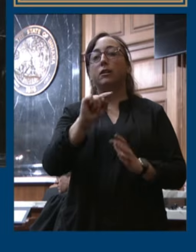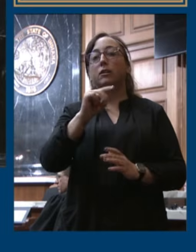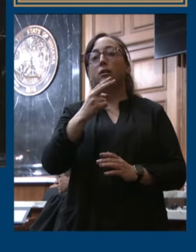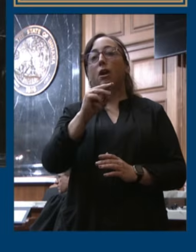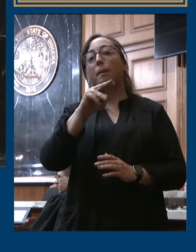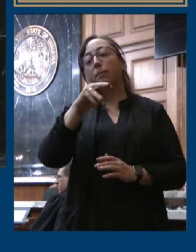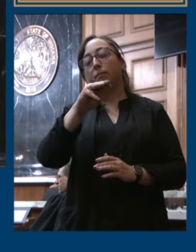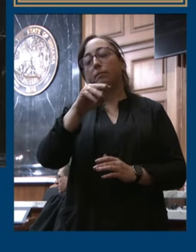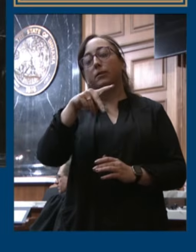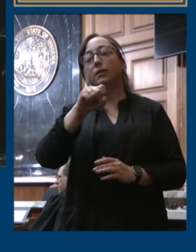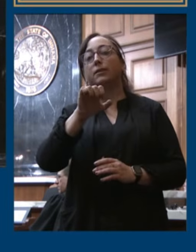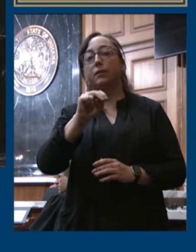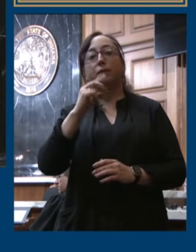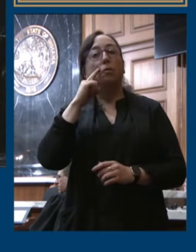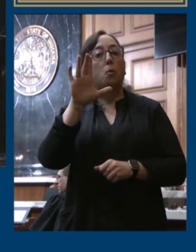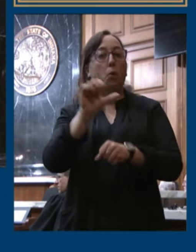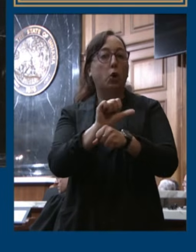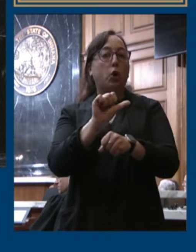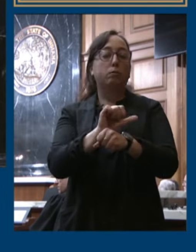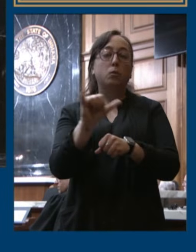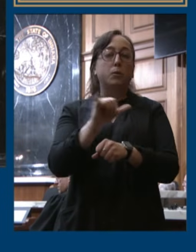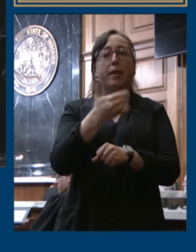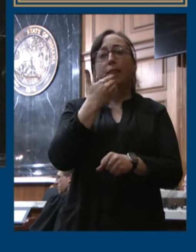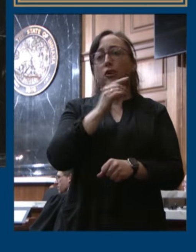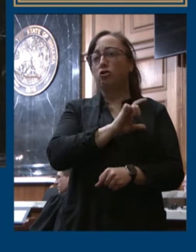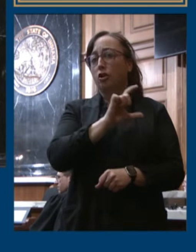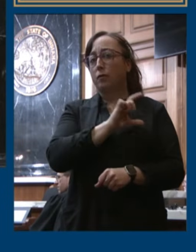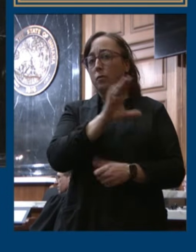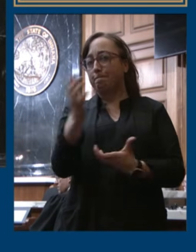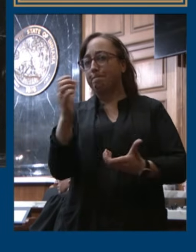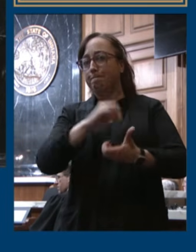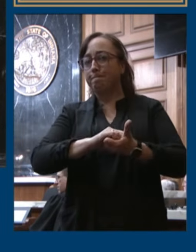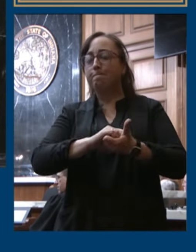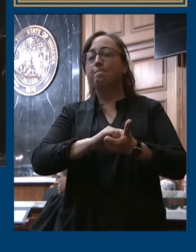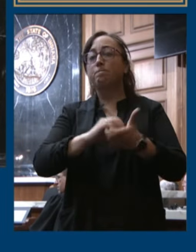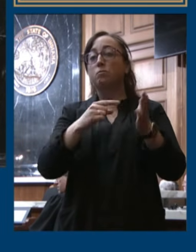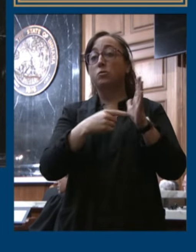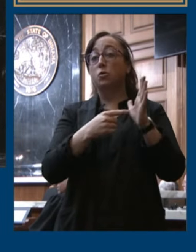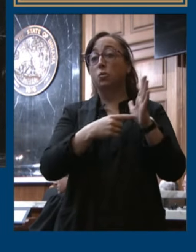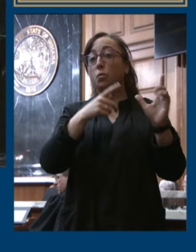WE ALSO THANK OUR SHERIFFS FOR THEIR COLLABORATION. AND REPRESENTING THEM TODAY ARE SHERIFFS' ASSOCIATION